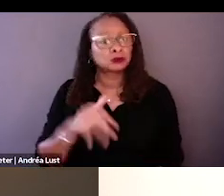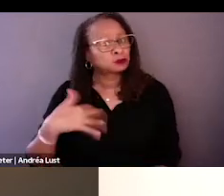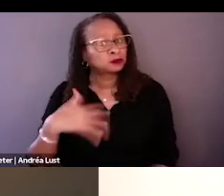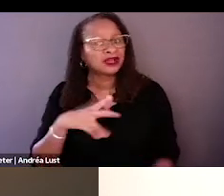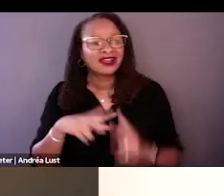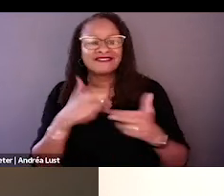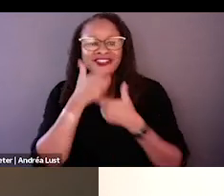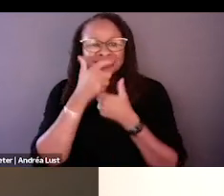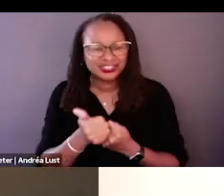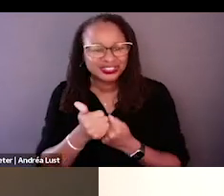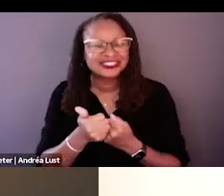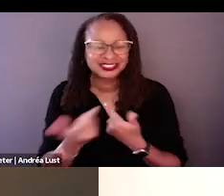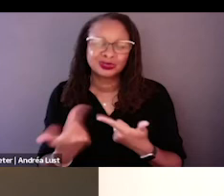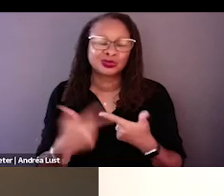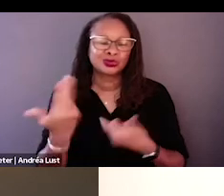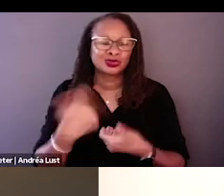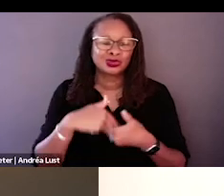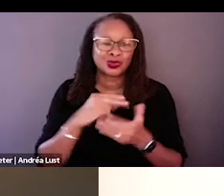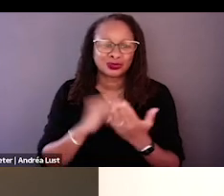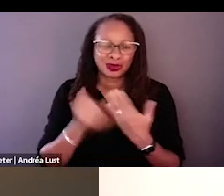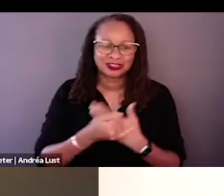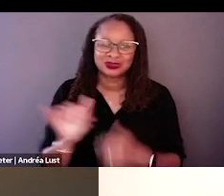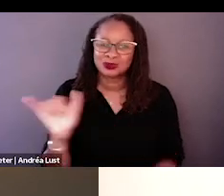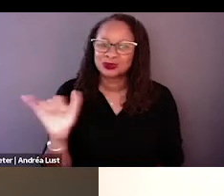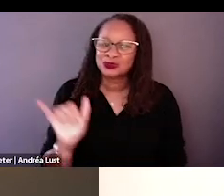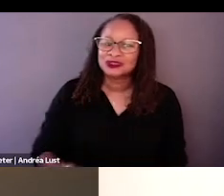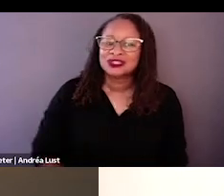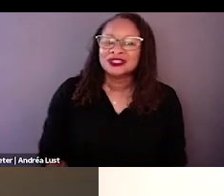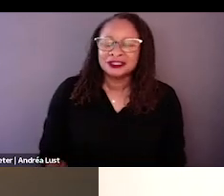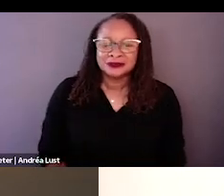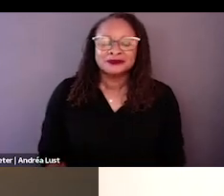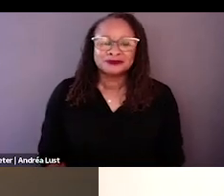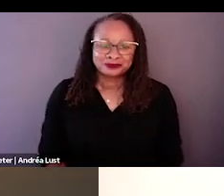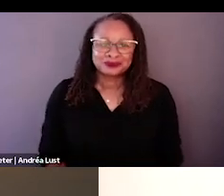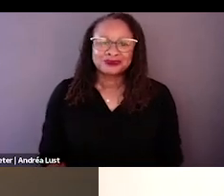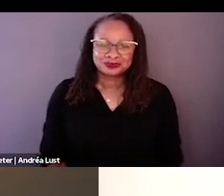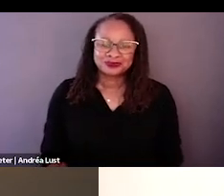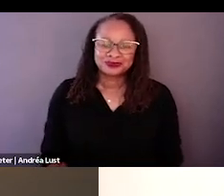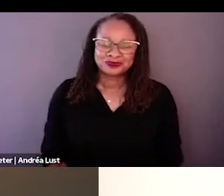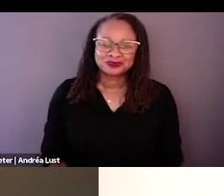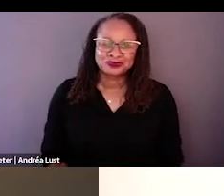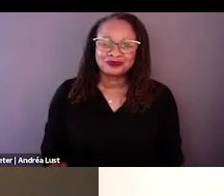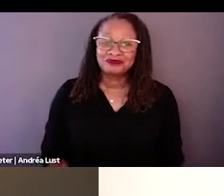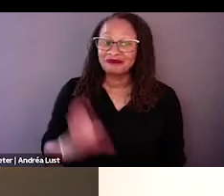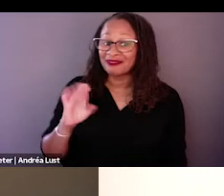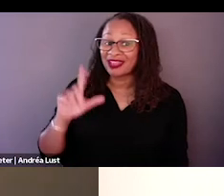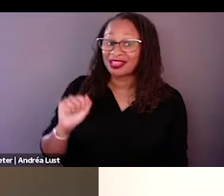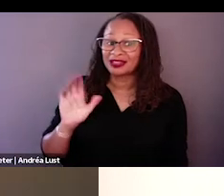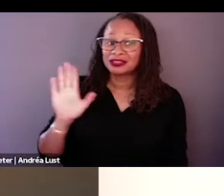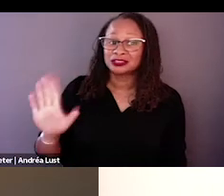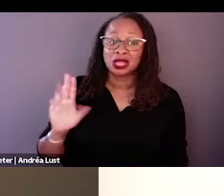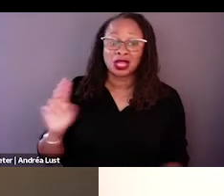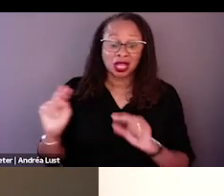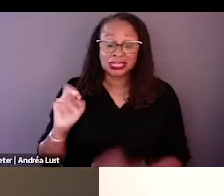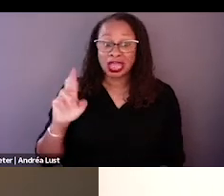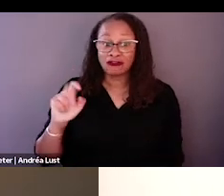mountains of shoes that belonged to the victims, and you very much do not use this method.